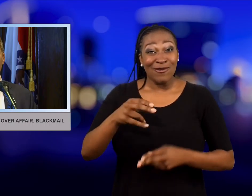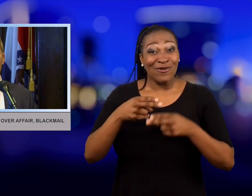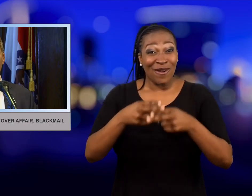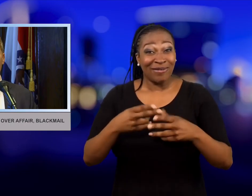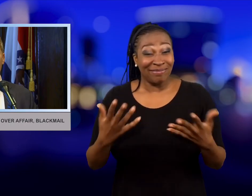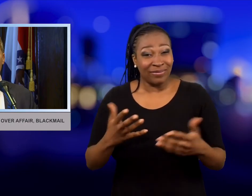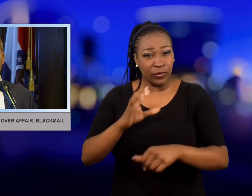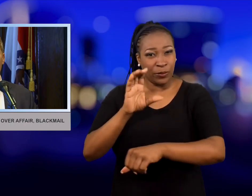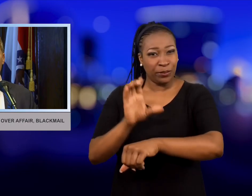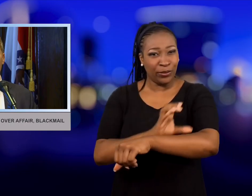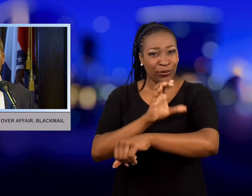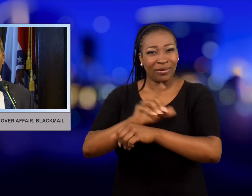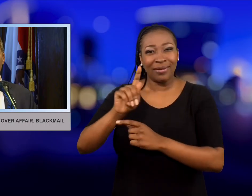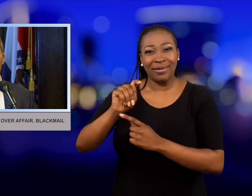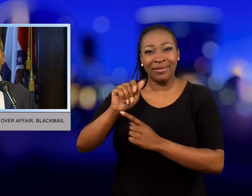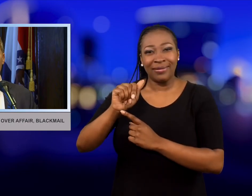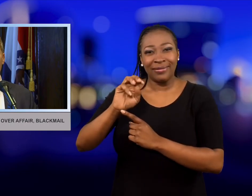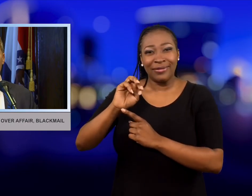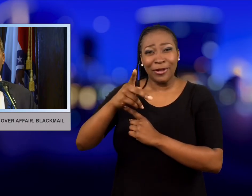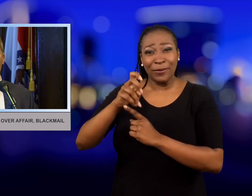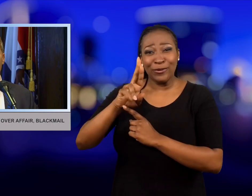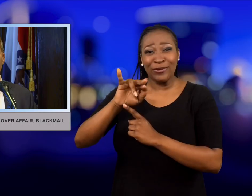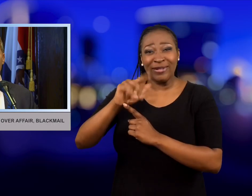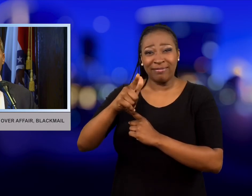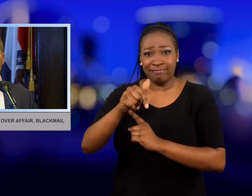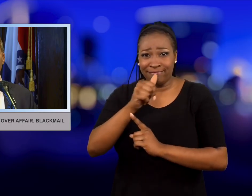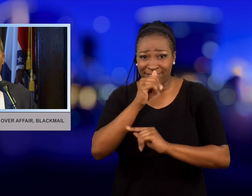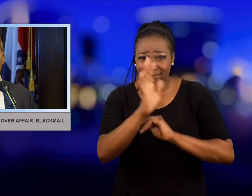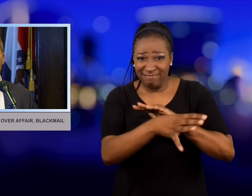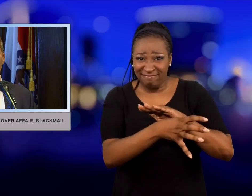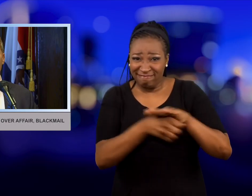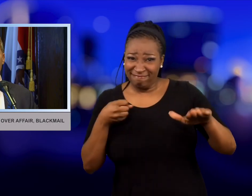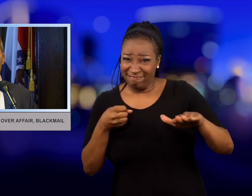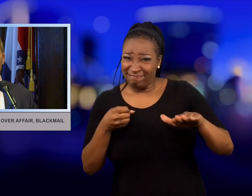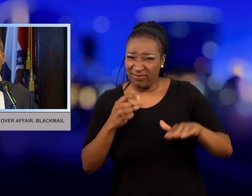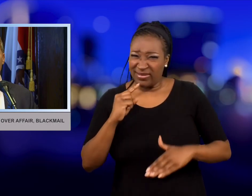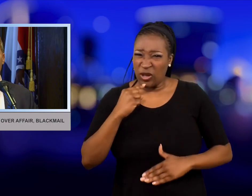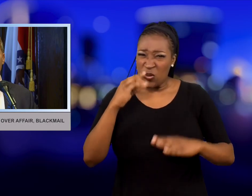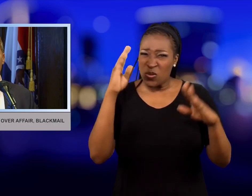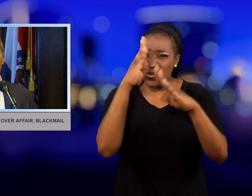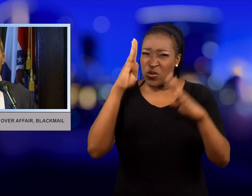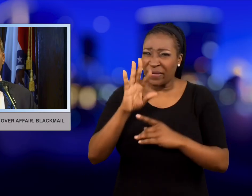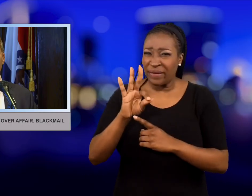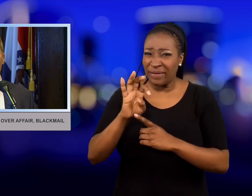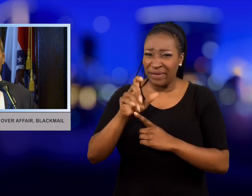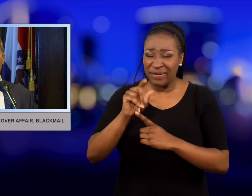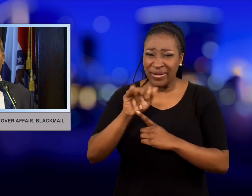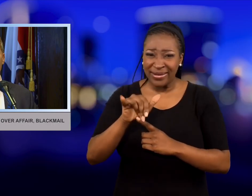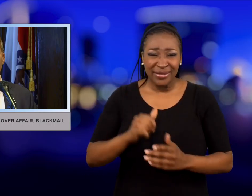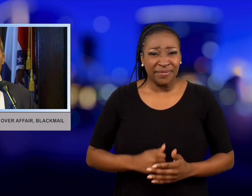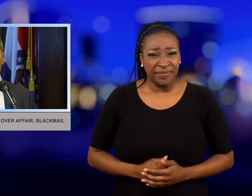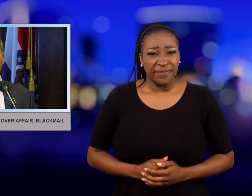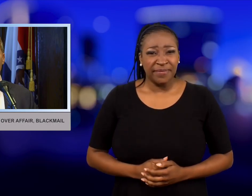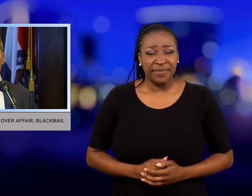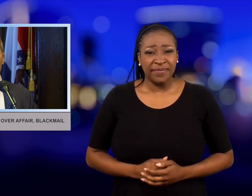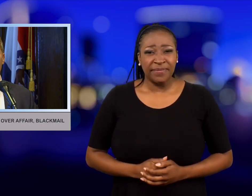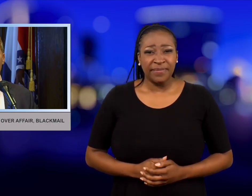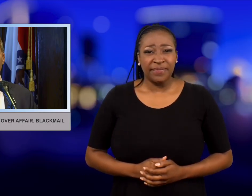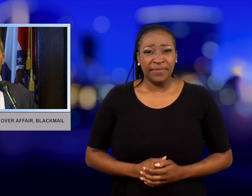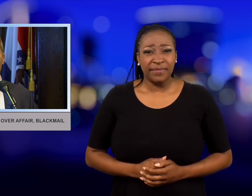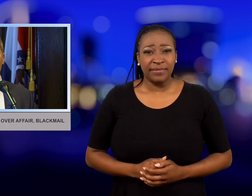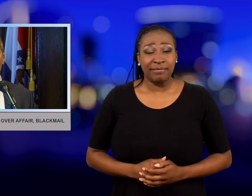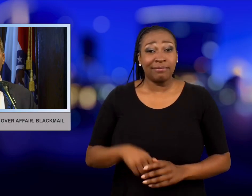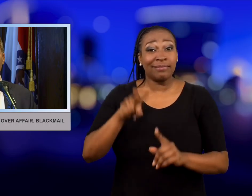That is called "computer tampering" and it is a felony.